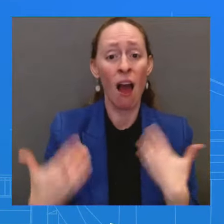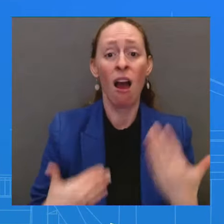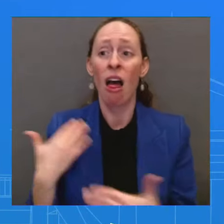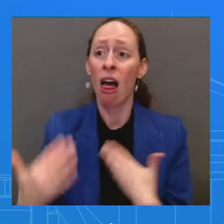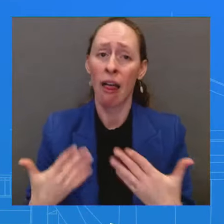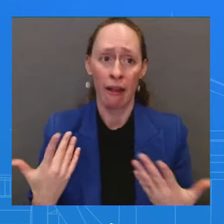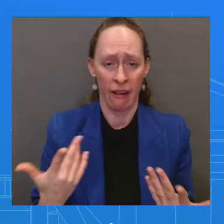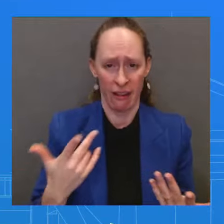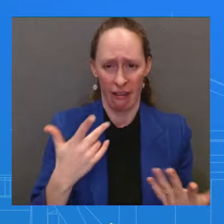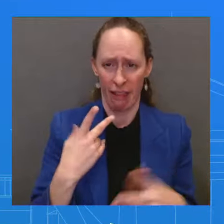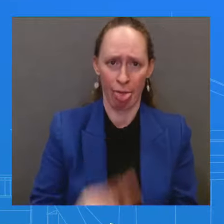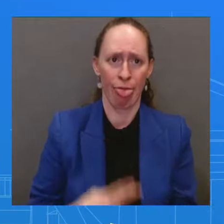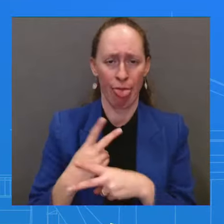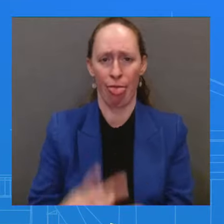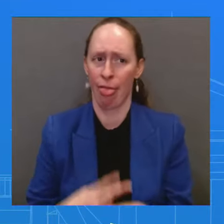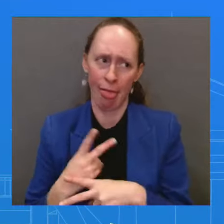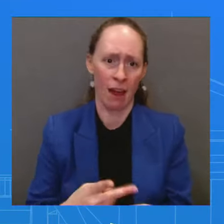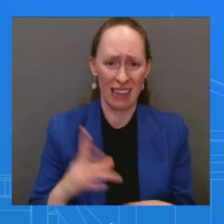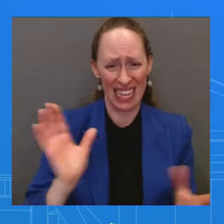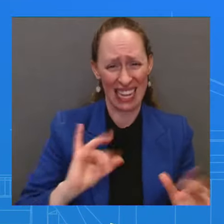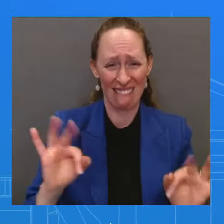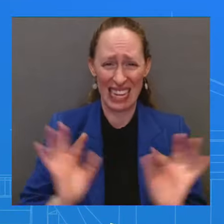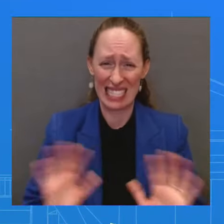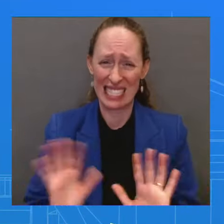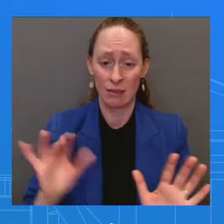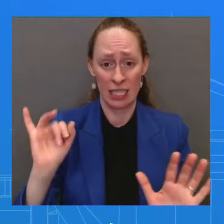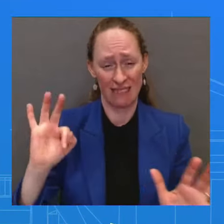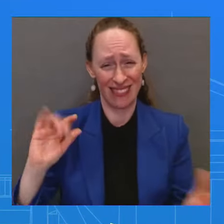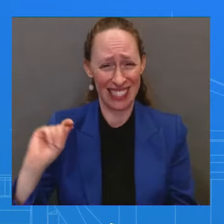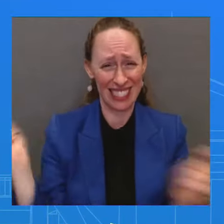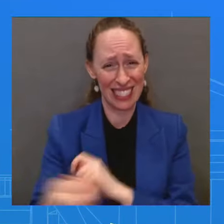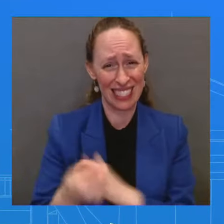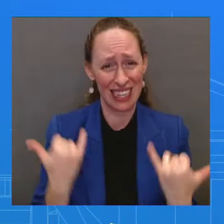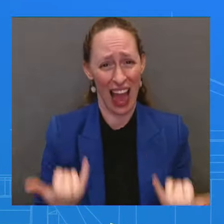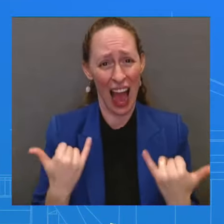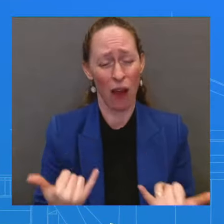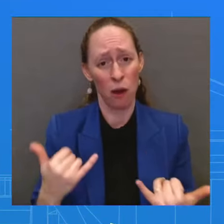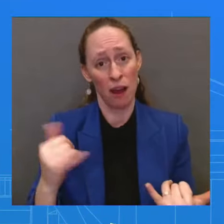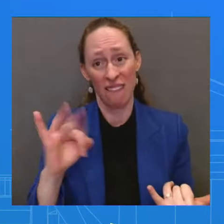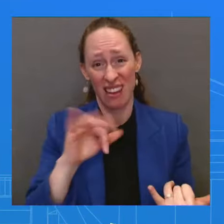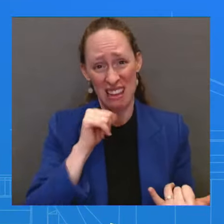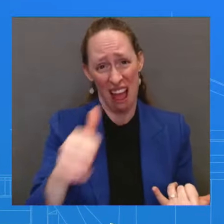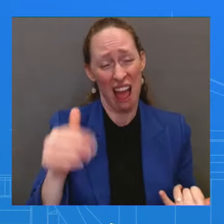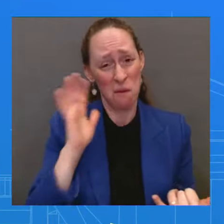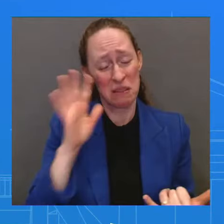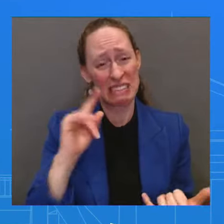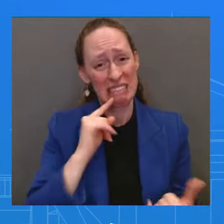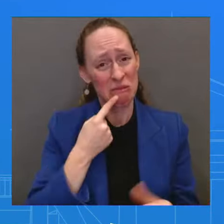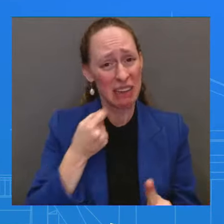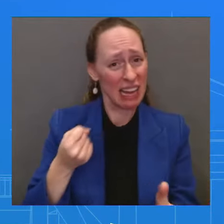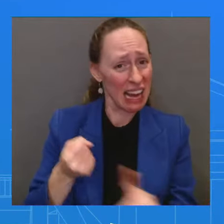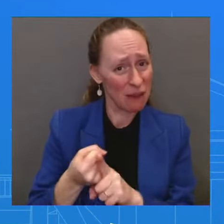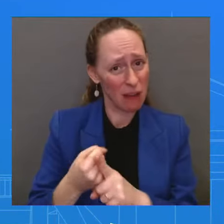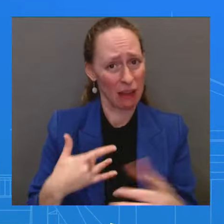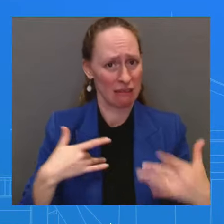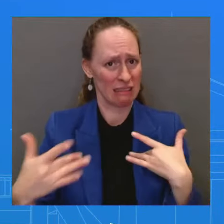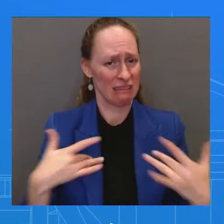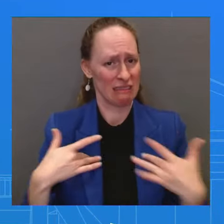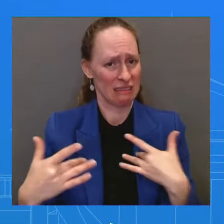to this tough criticism from the Pope on something that's a big priority for the President? And is that something that the Pope expressed to the President directly when they've had conversations?